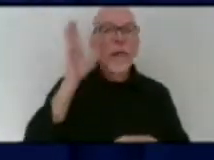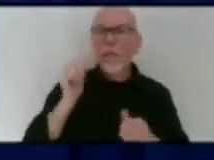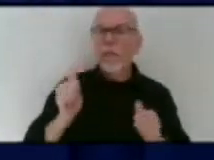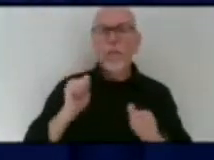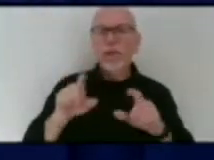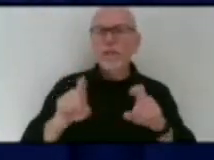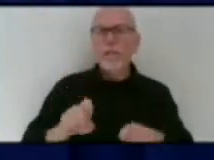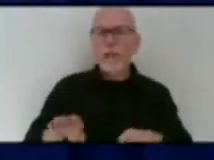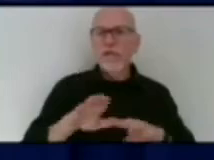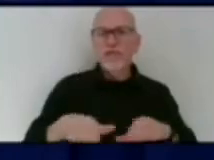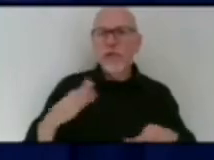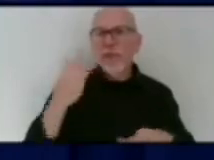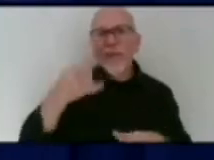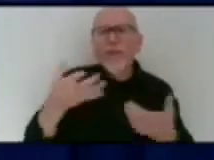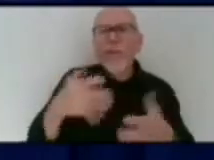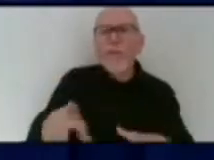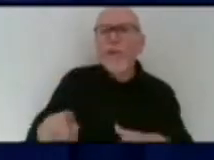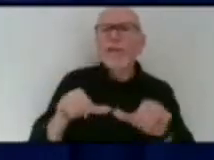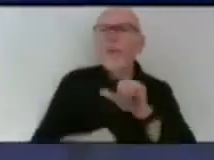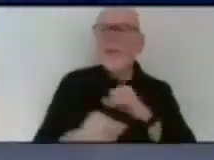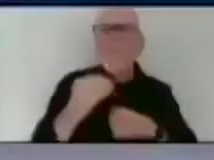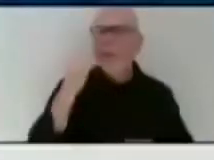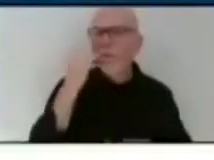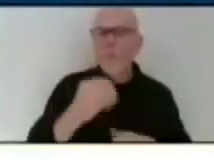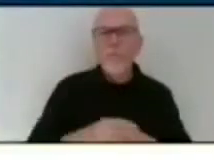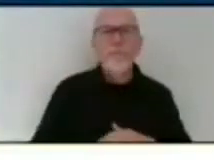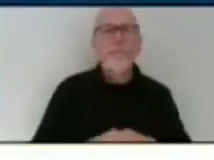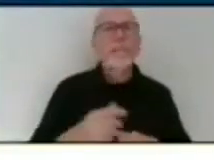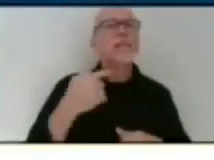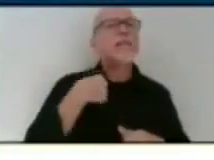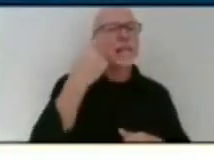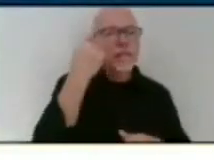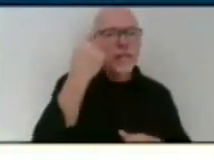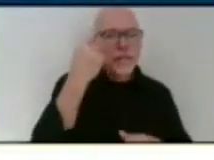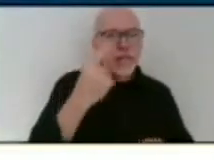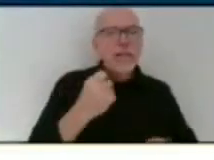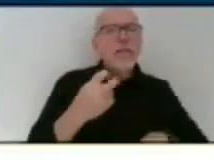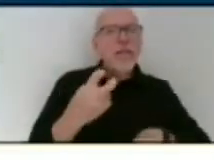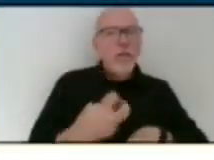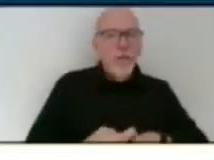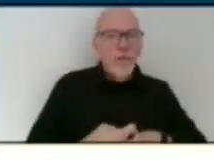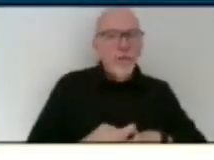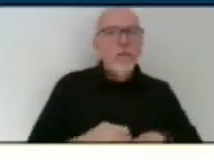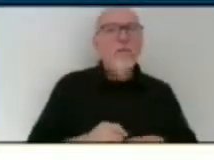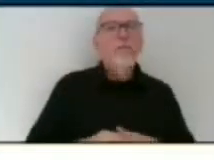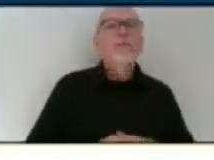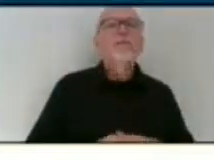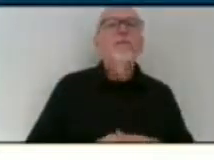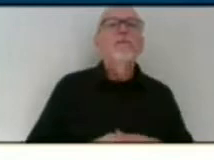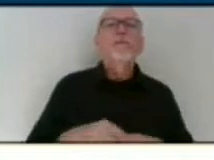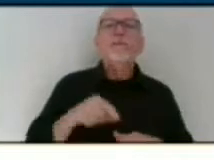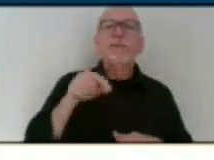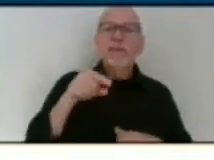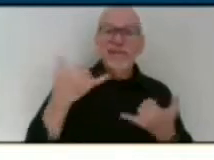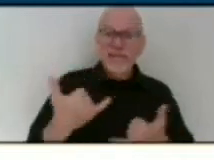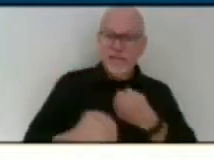quarantine. I understand that this is hard. This entire year has been hard,